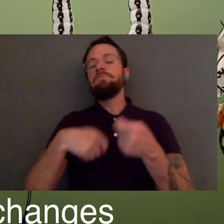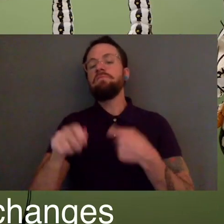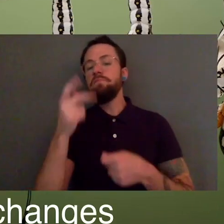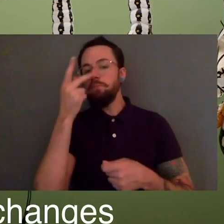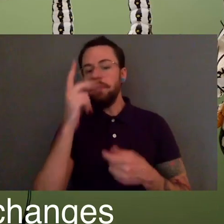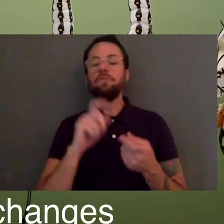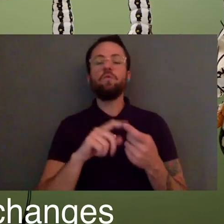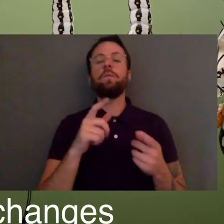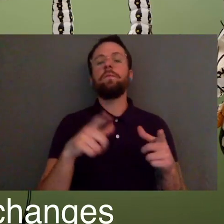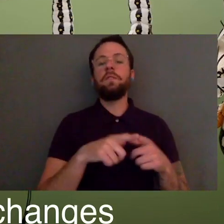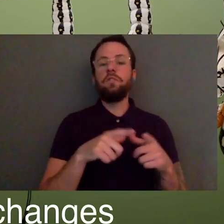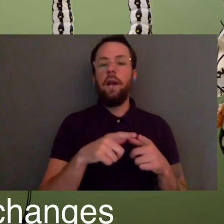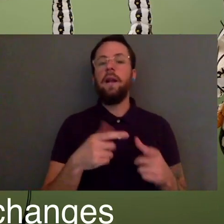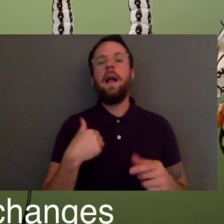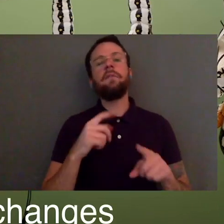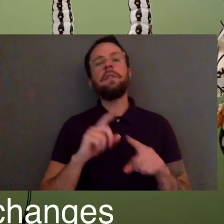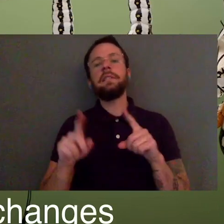opposite concept.